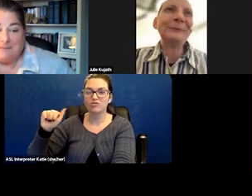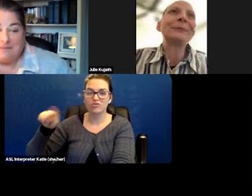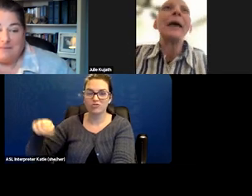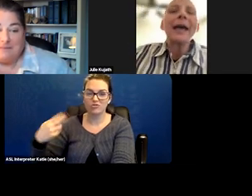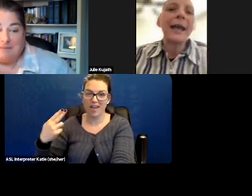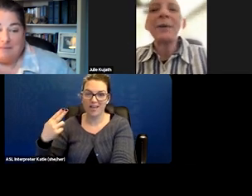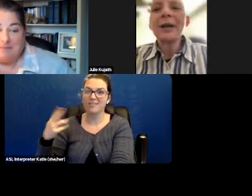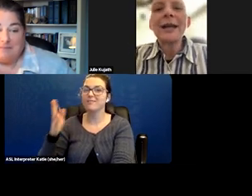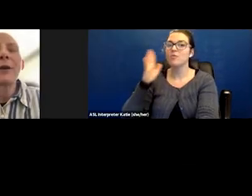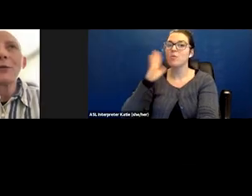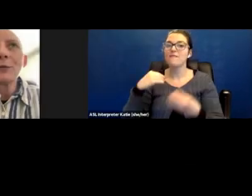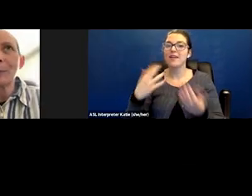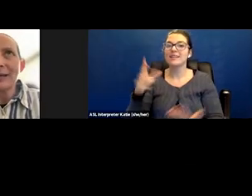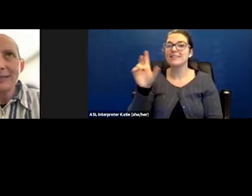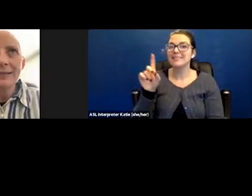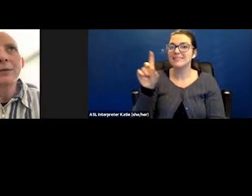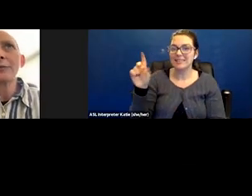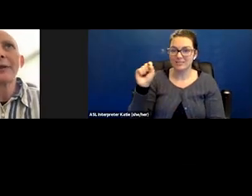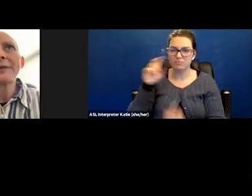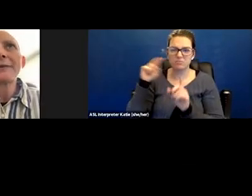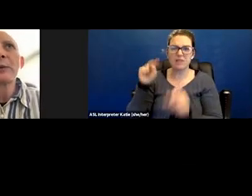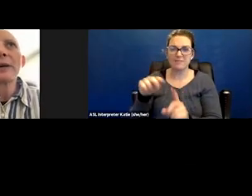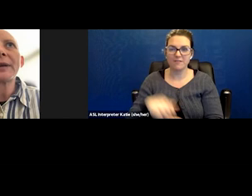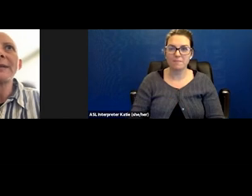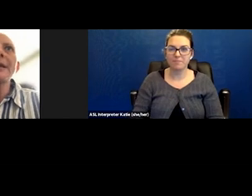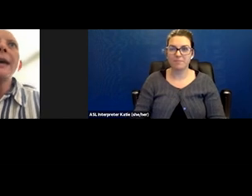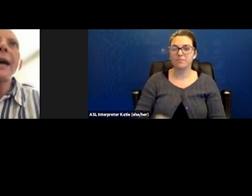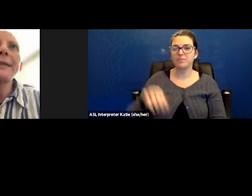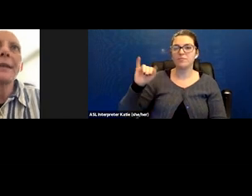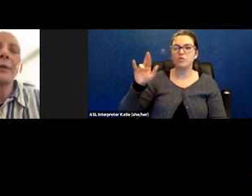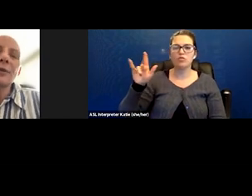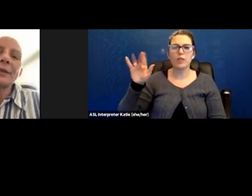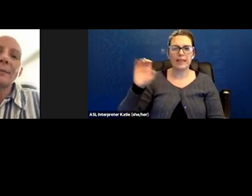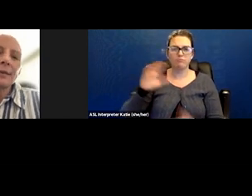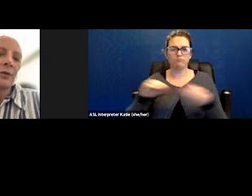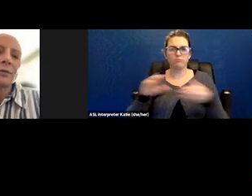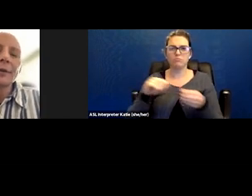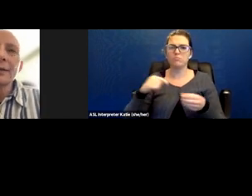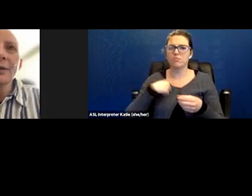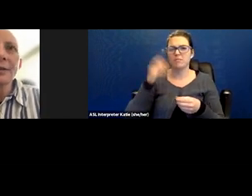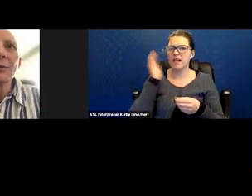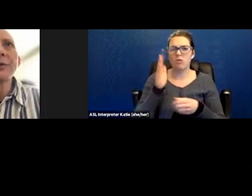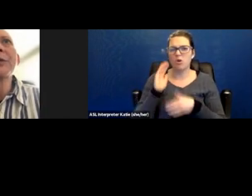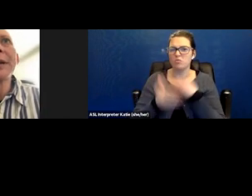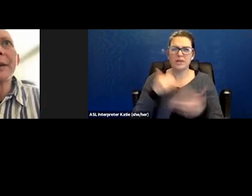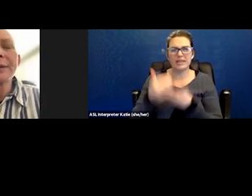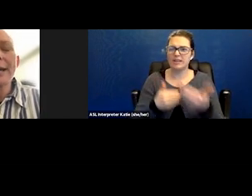Thank you, and I'm gonna kind of go through my slides relatively quick because the SSA Emergency Message is really kind of directed towards adjudicators